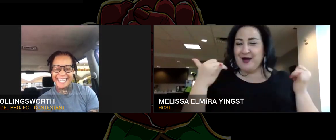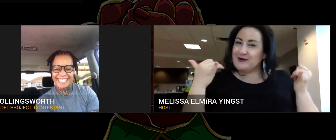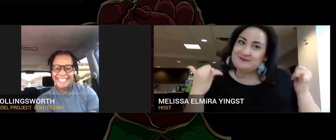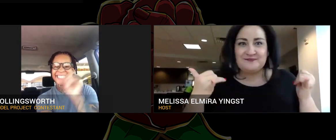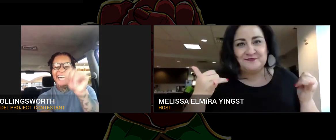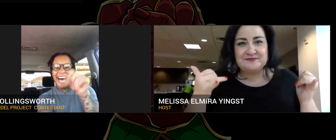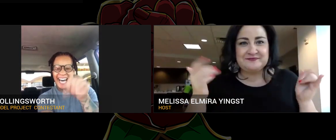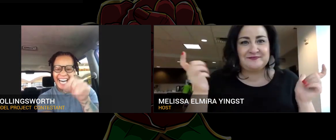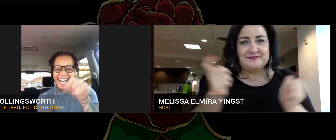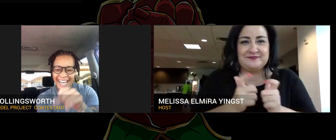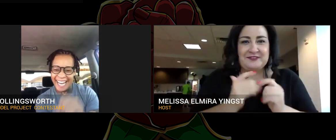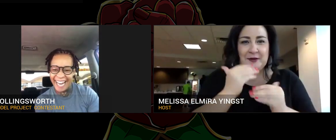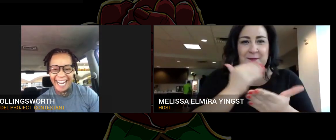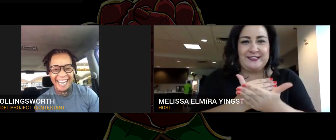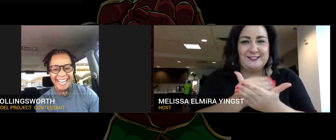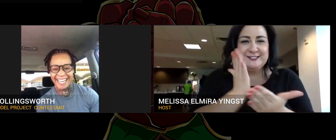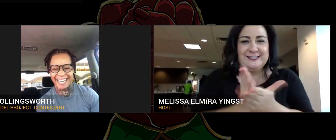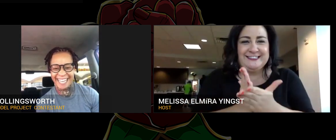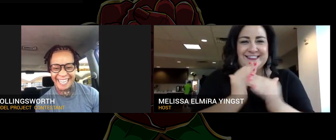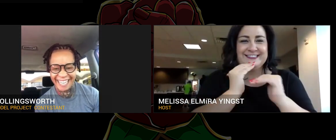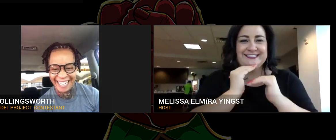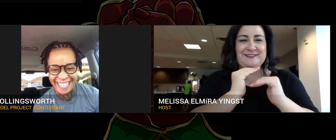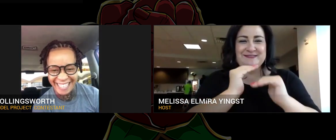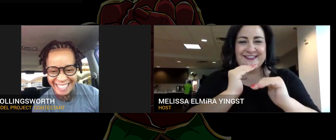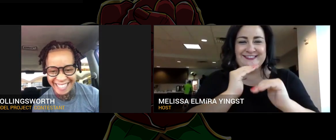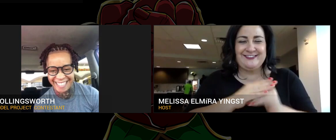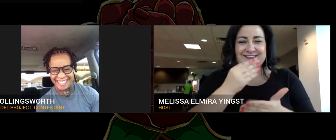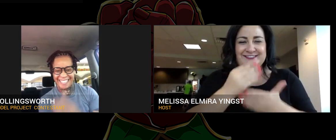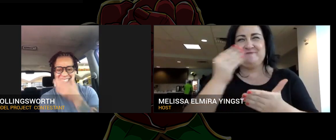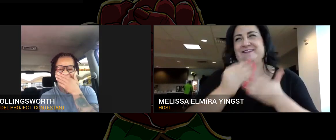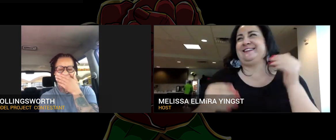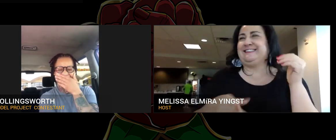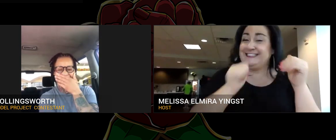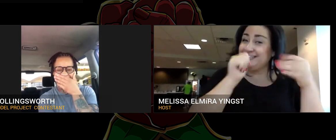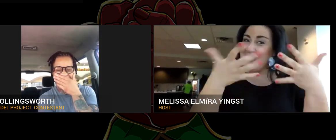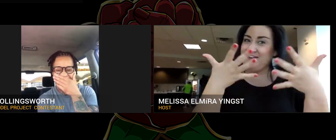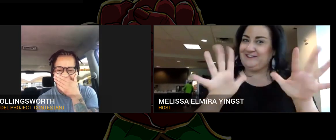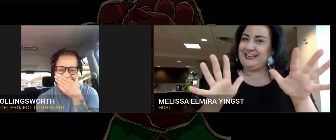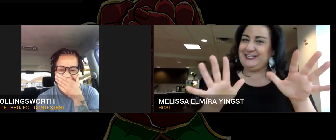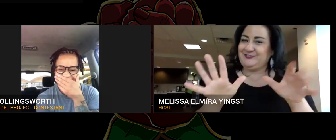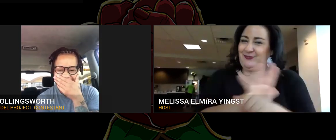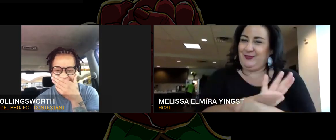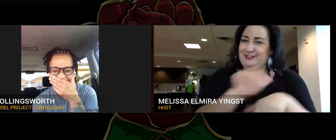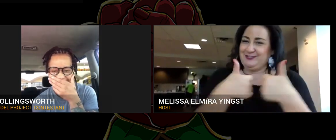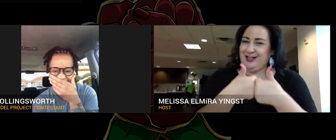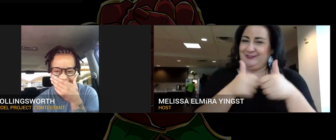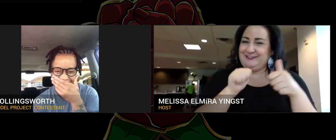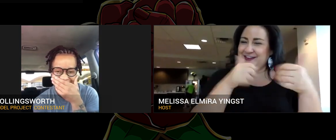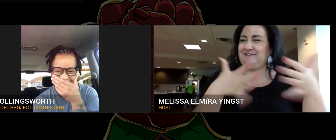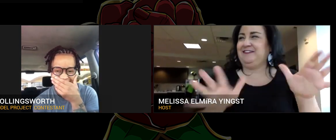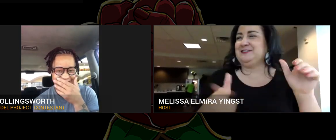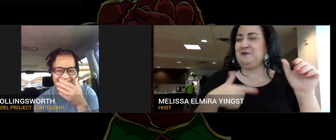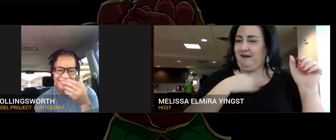Now, you're with a budget limit. I'm not finished with the challenge,